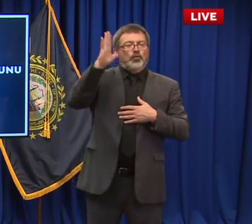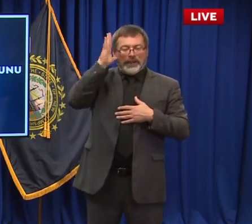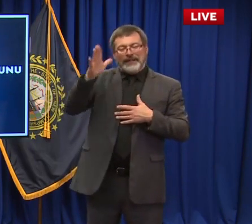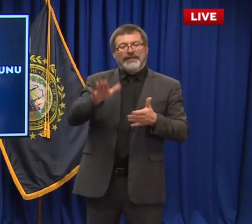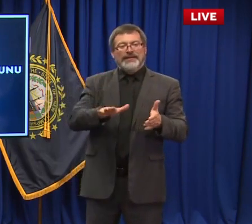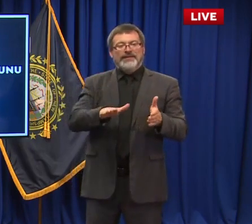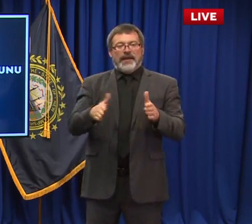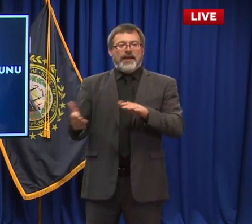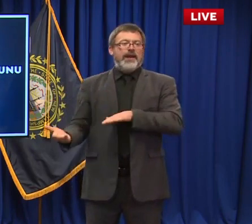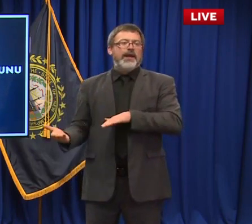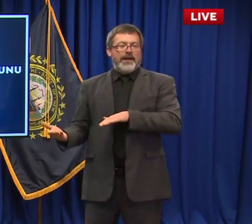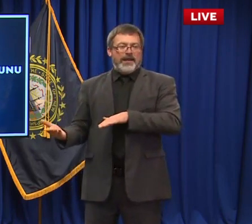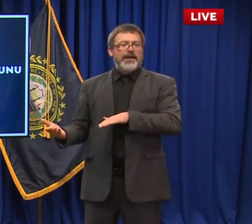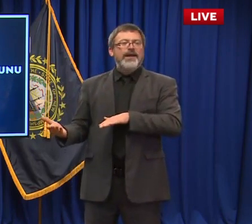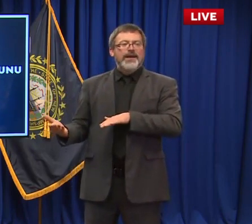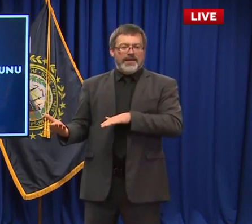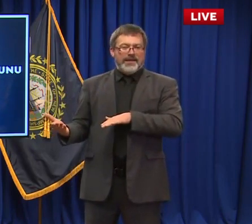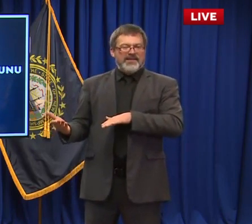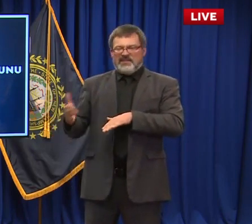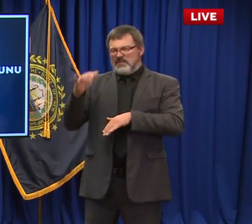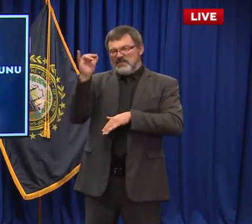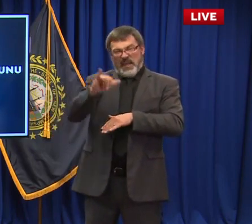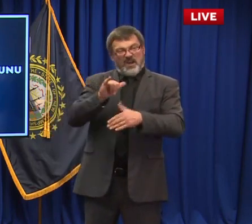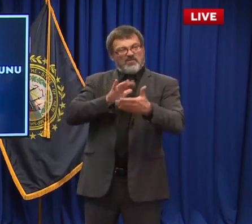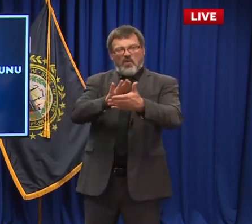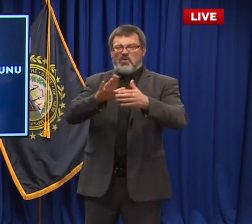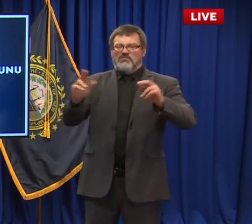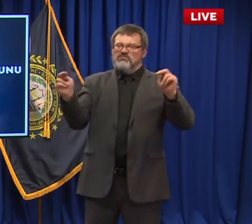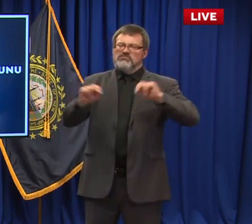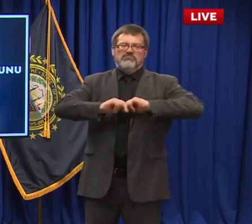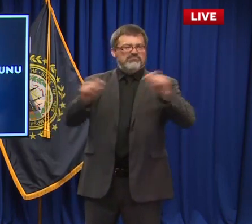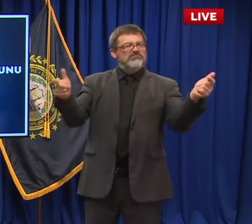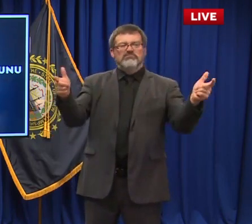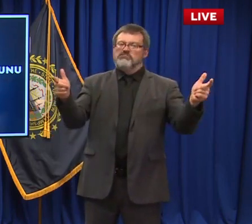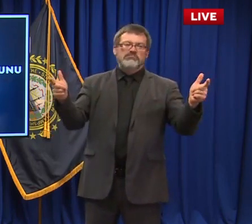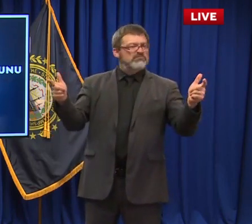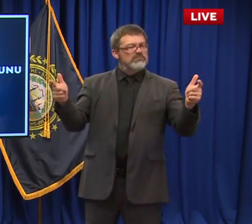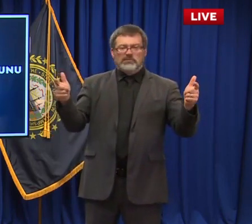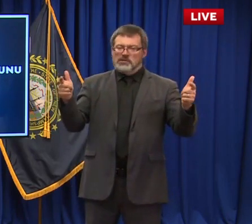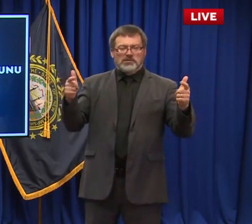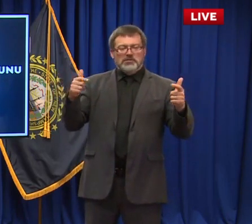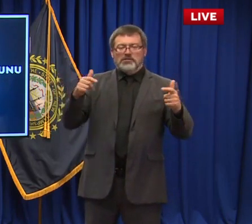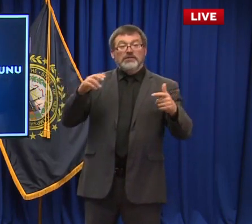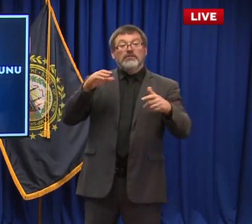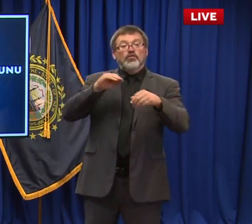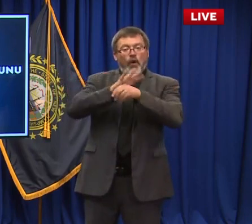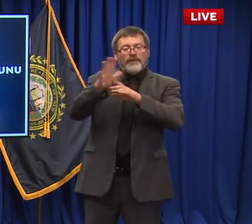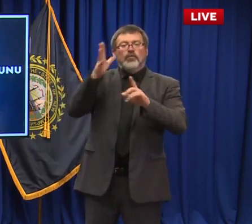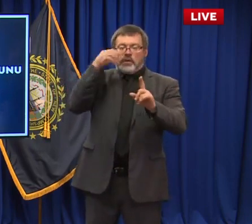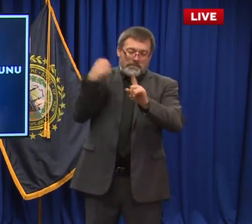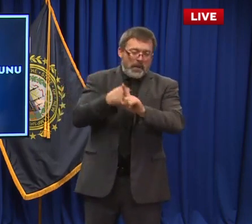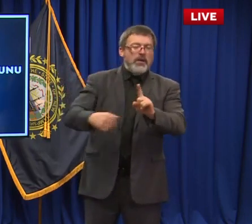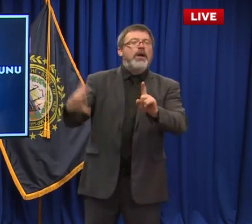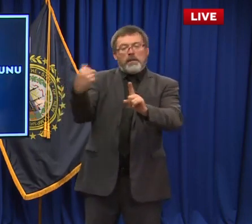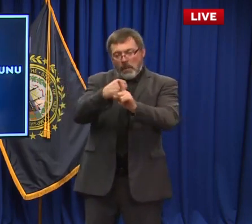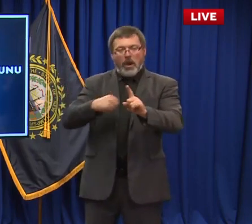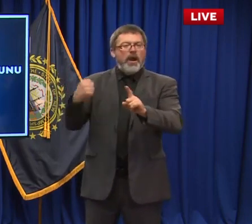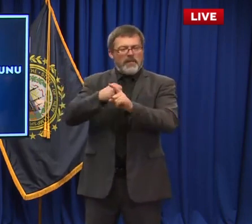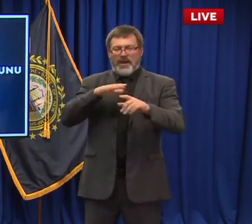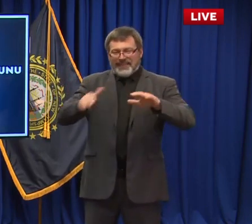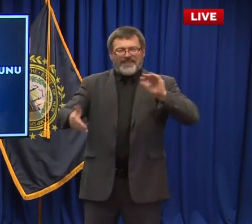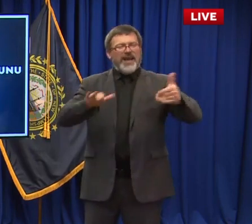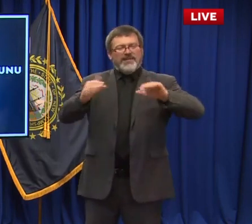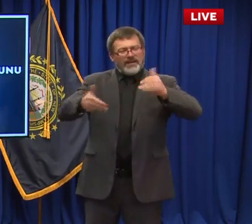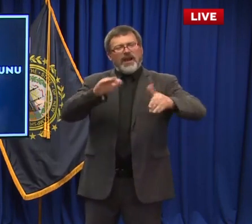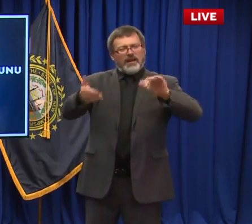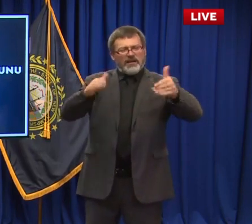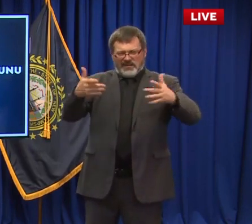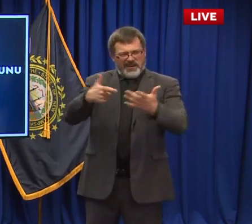LIKELY MAY NOT BE A VIABLE LONG-TERM STRATEGY BECAUSE PEOPLE MAY BE ABLE TO BE REINFECTED AGAIN SOME MONTHS DOWN THE ROAD AFTER INITIAL INFECTION.